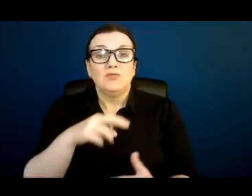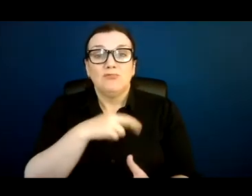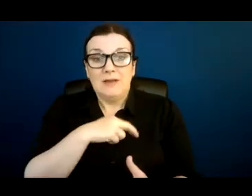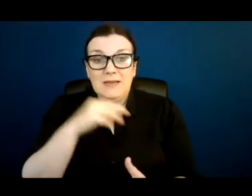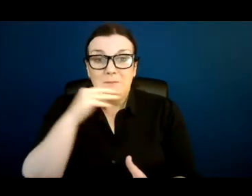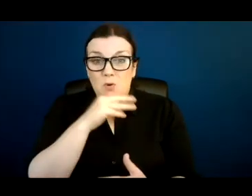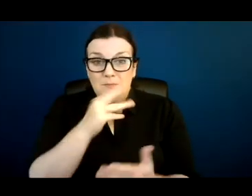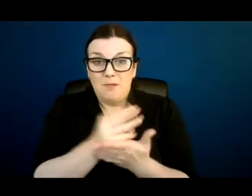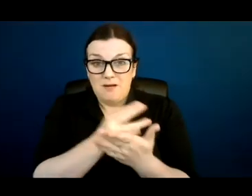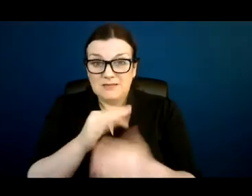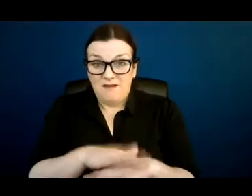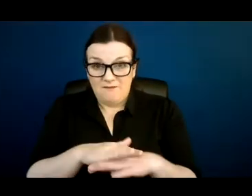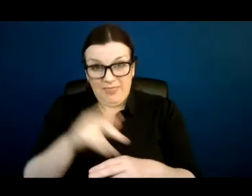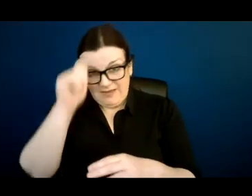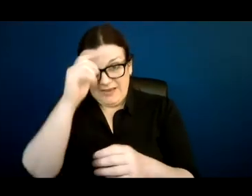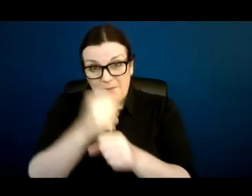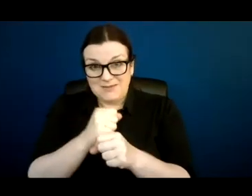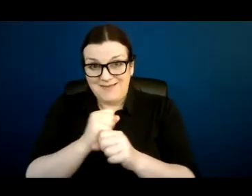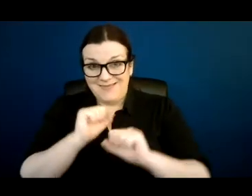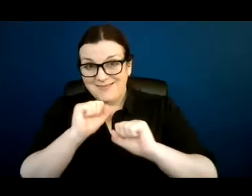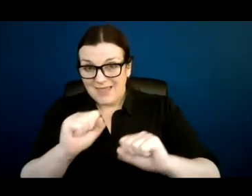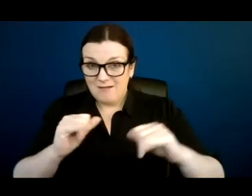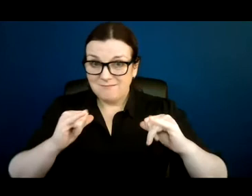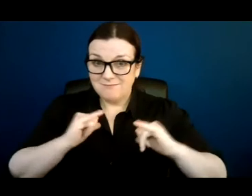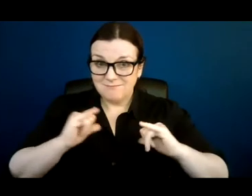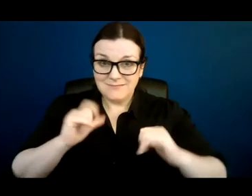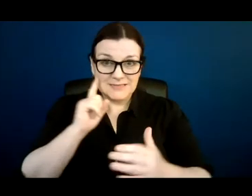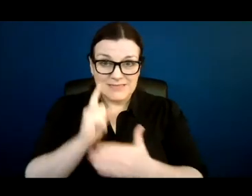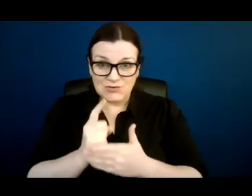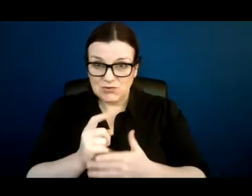and towards helping the relevant person to make the decision with perhaps the involvement of